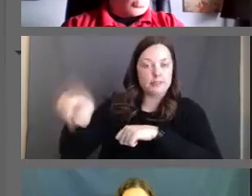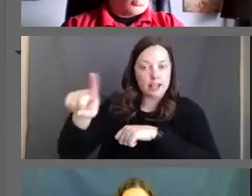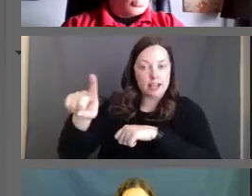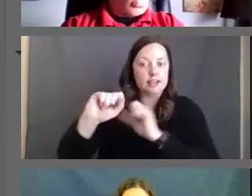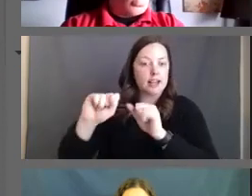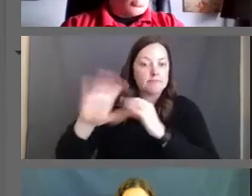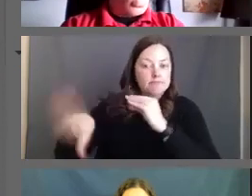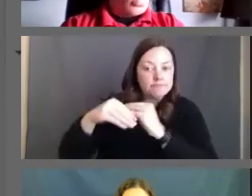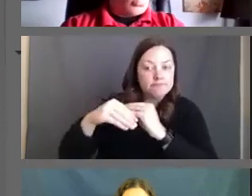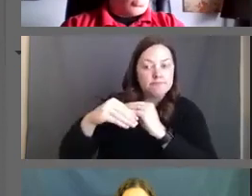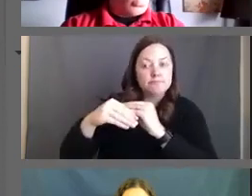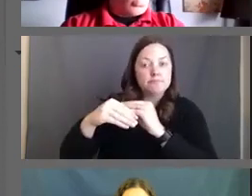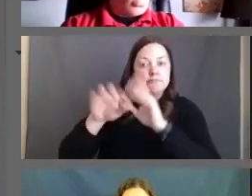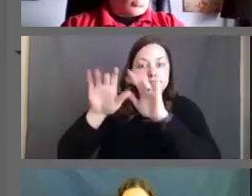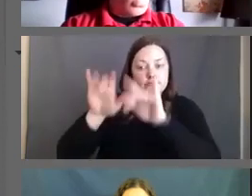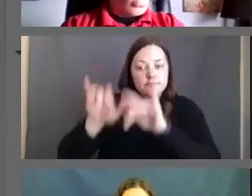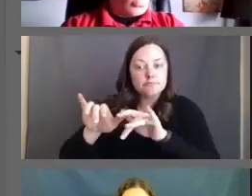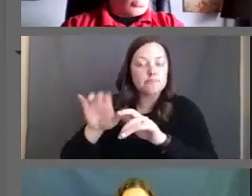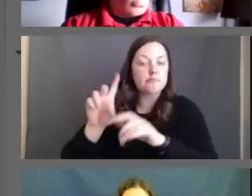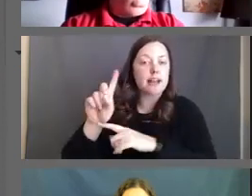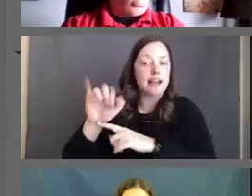It's going to copy whatever you got on there.